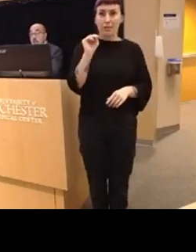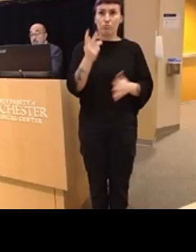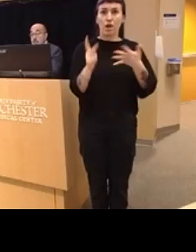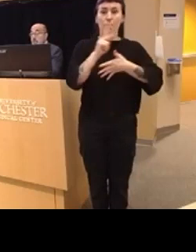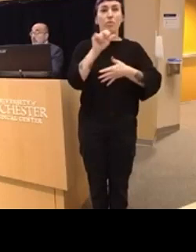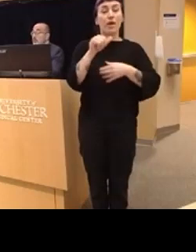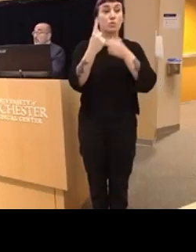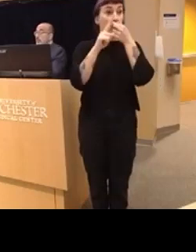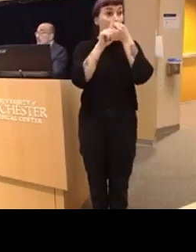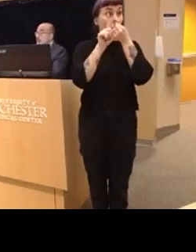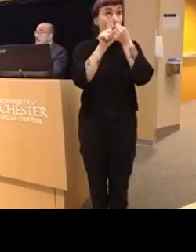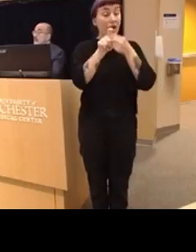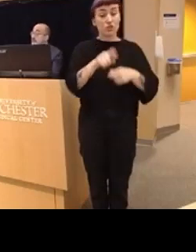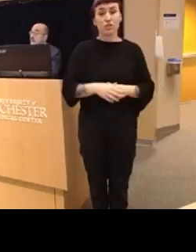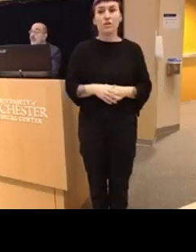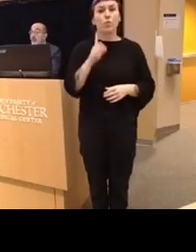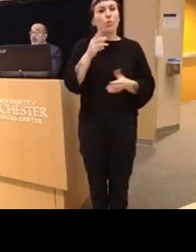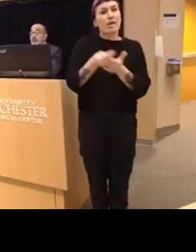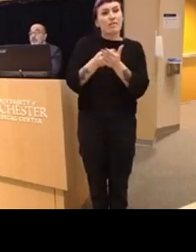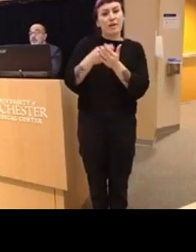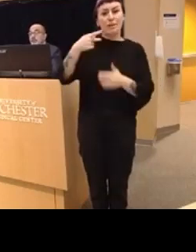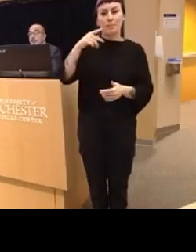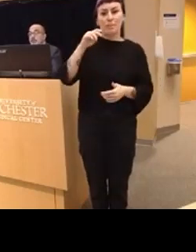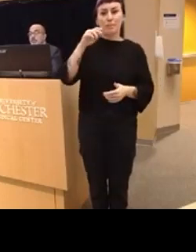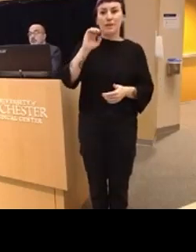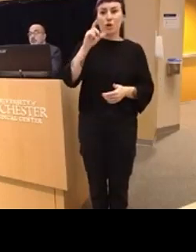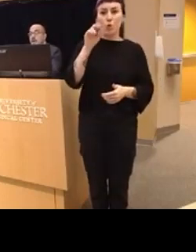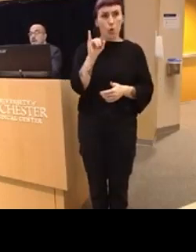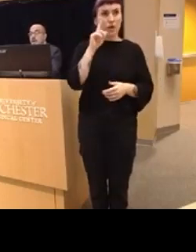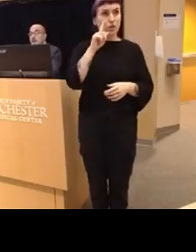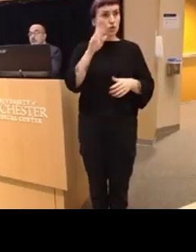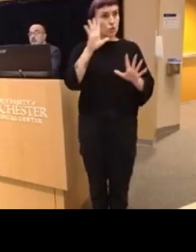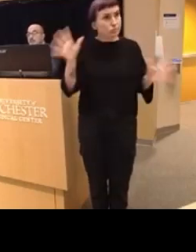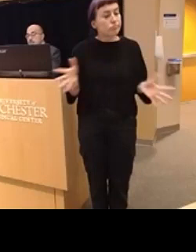choir because we had got some funding from PE Cory to ramp up and modify and and bring up to